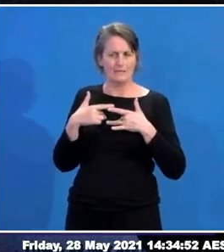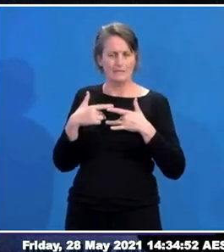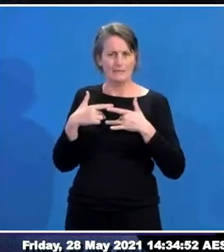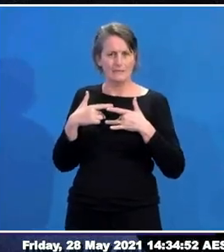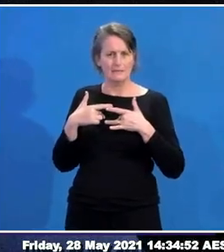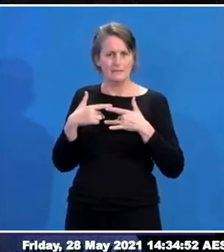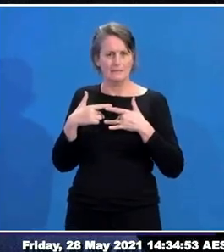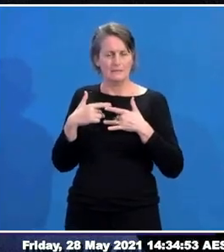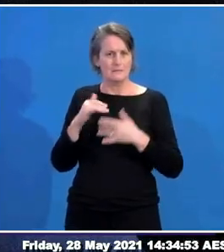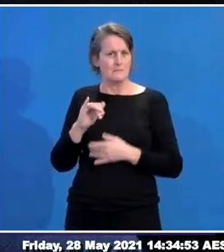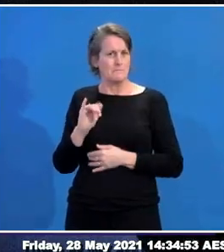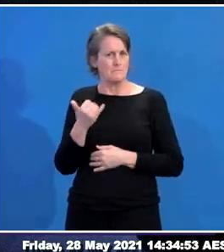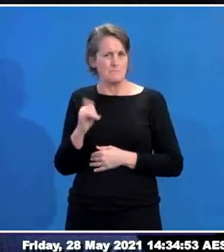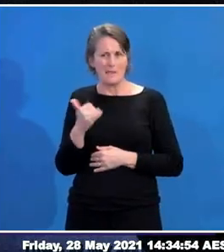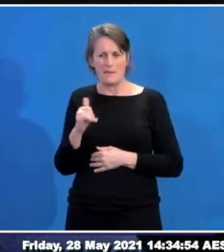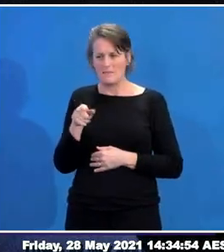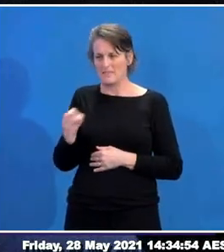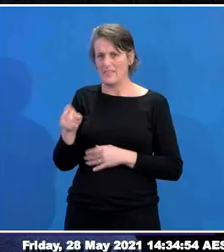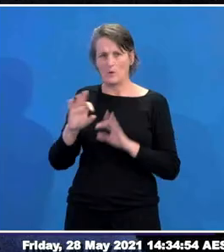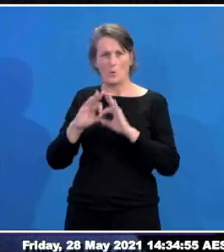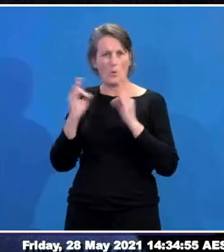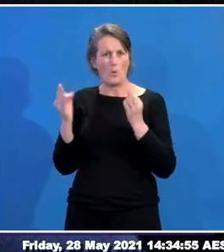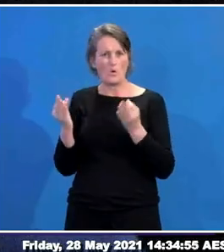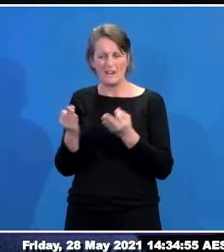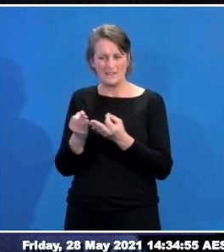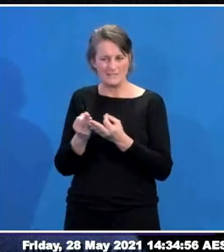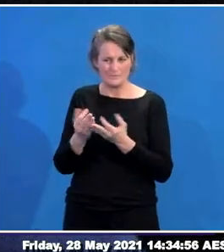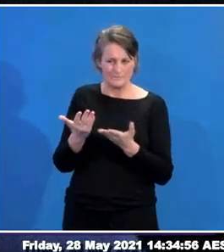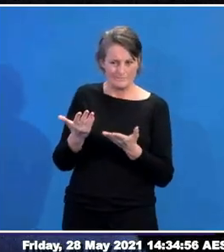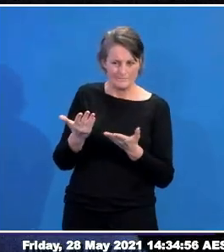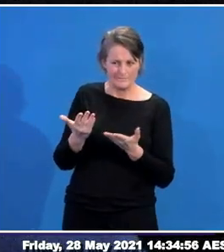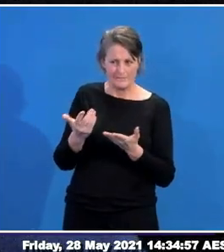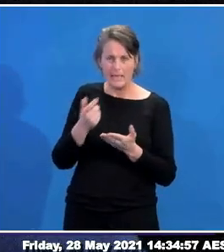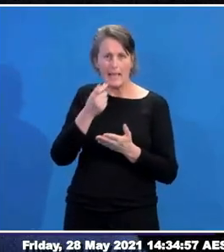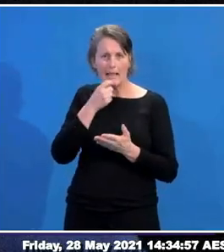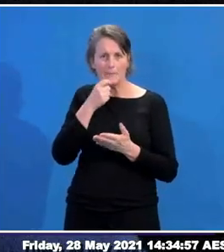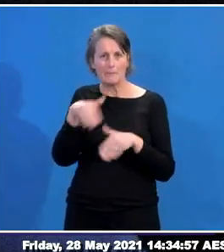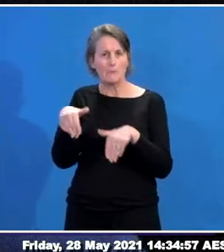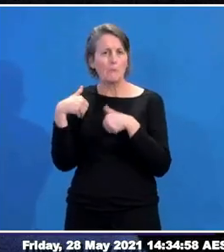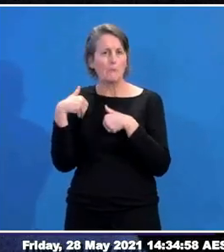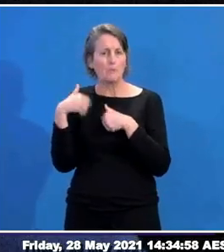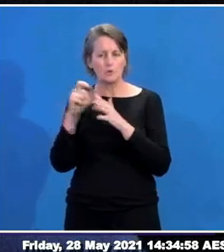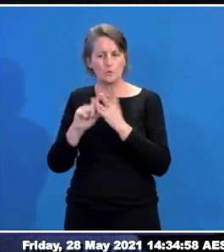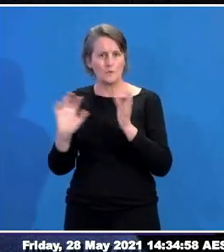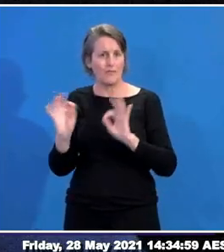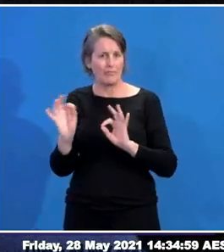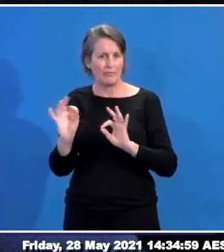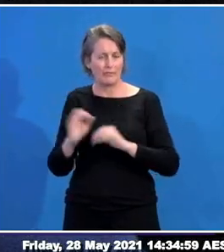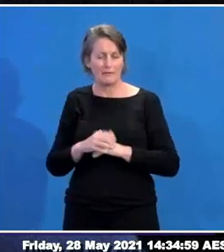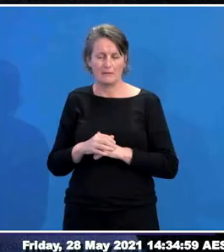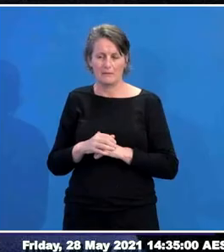was a non-responsiveness in respect of certain matters and that included an